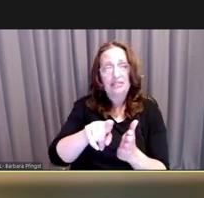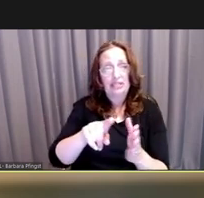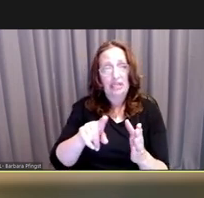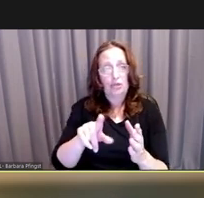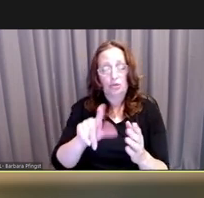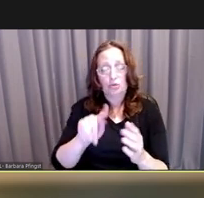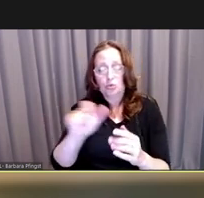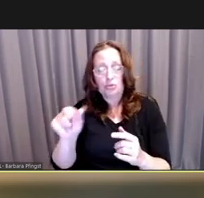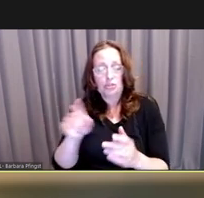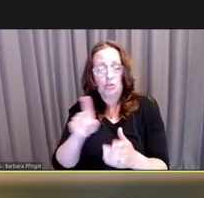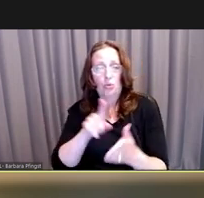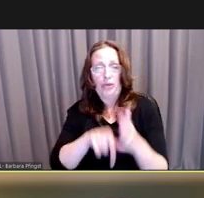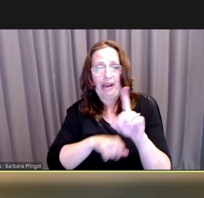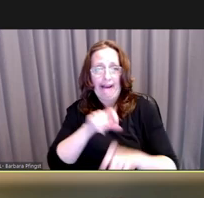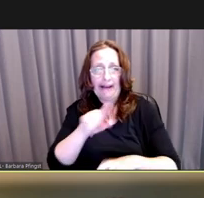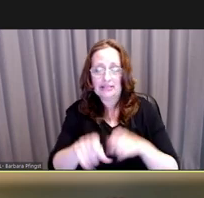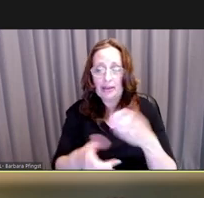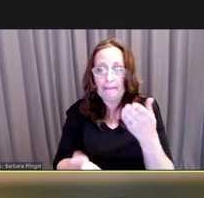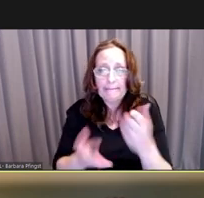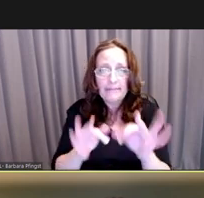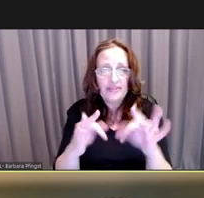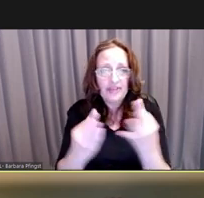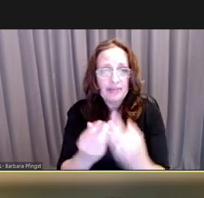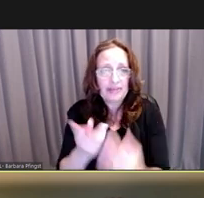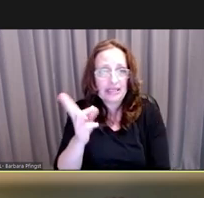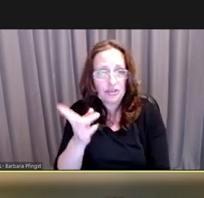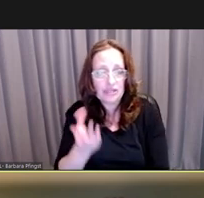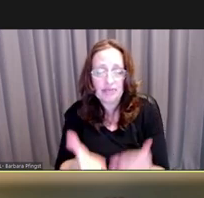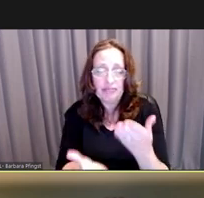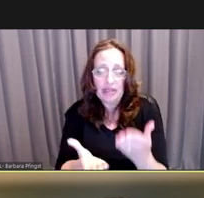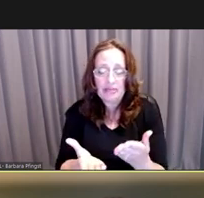It may not be the parents. It might be the parents' siblings or the child's aunts or uncles.